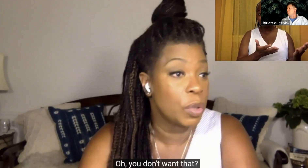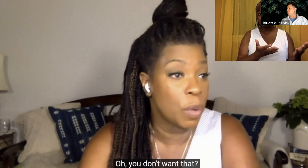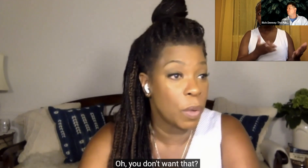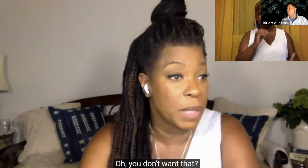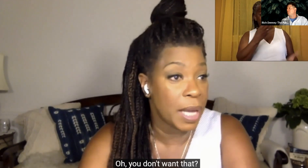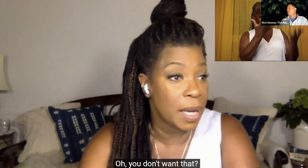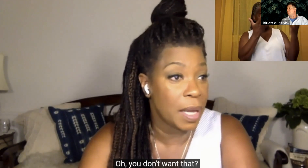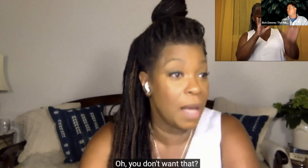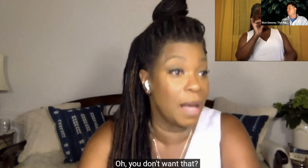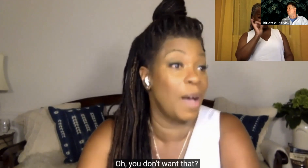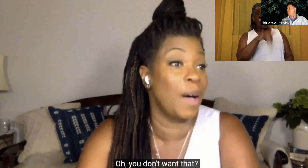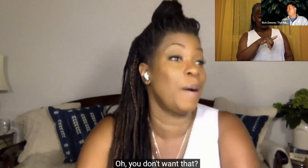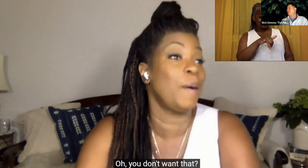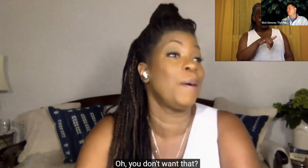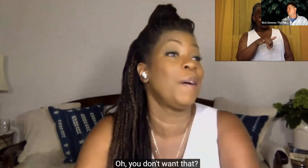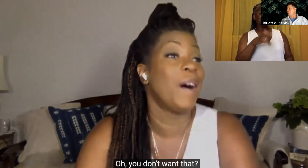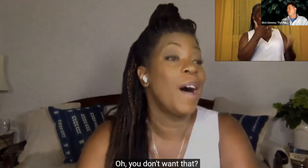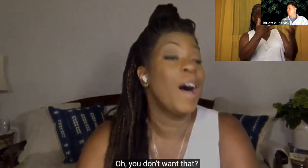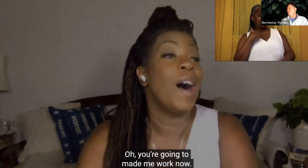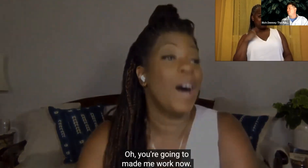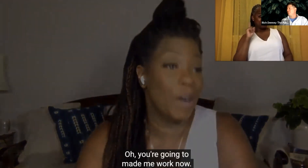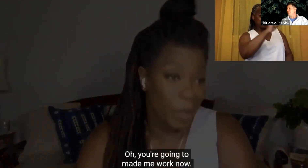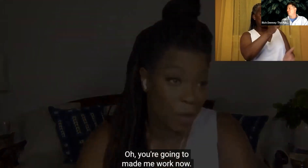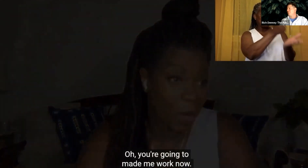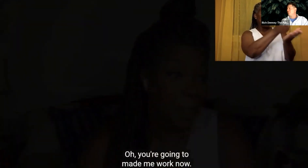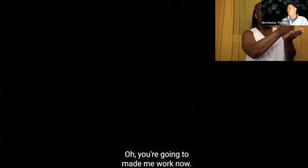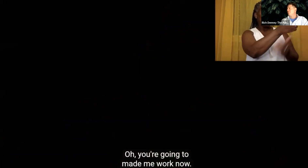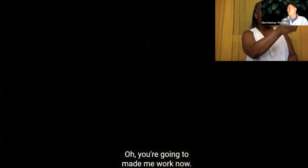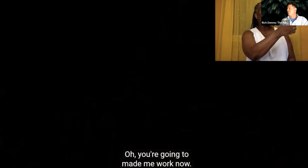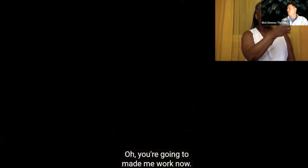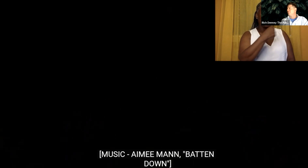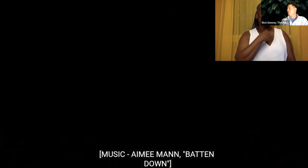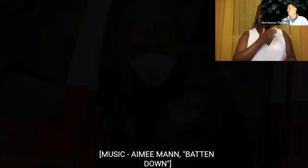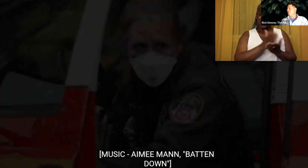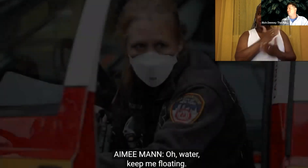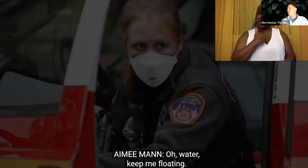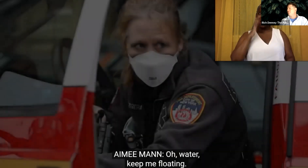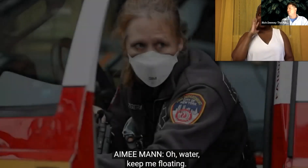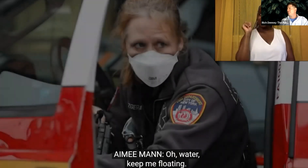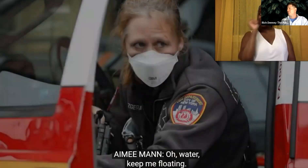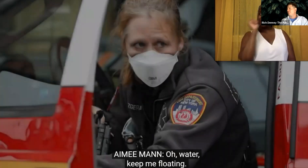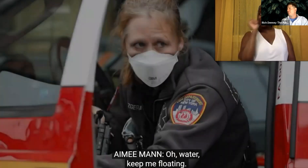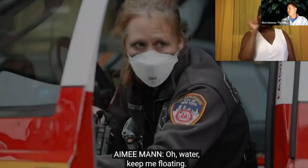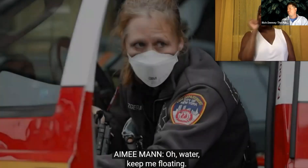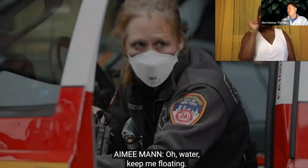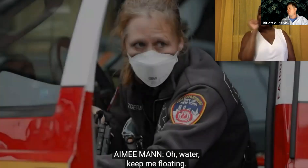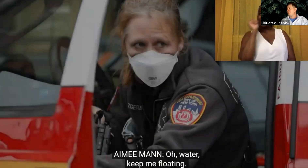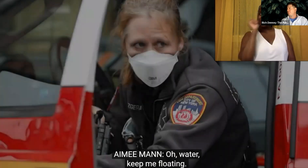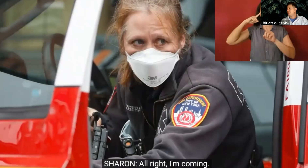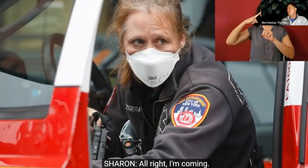don't want that? Oh, you gonna make me work now. All right, I'm